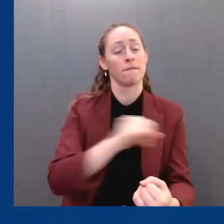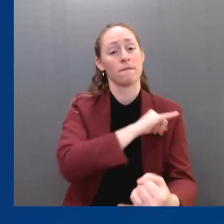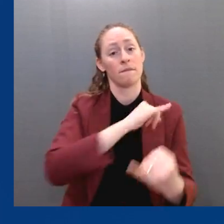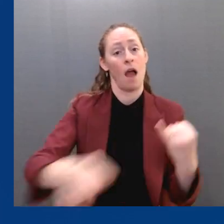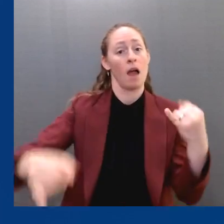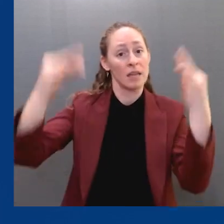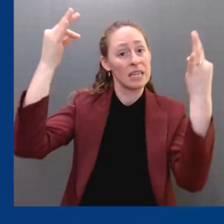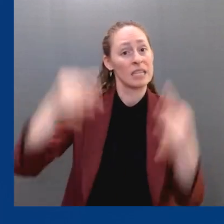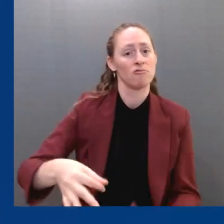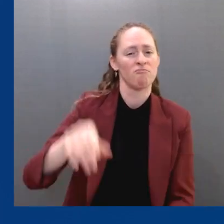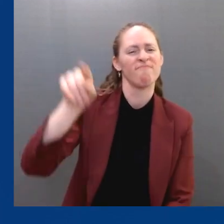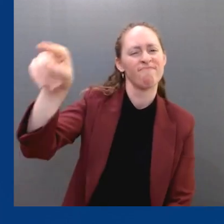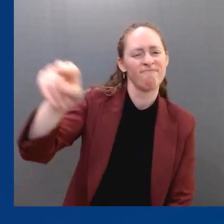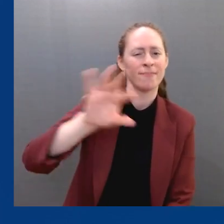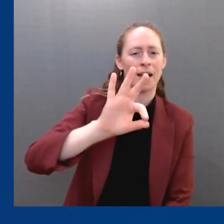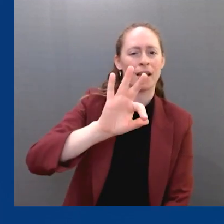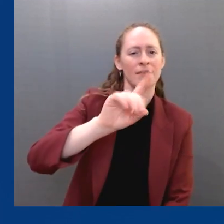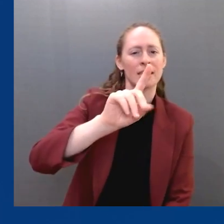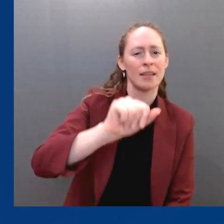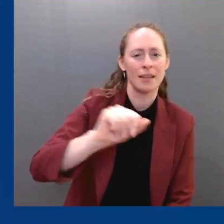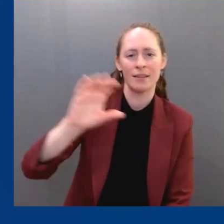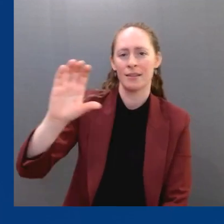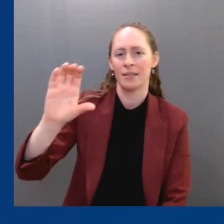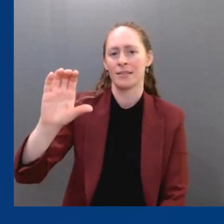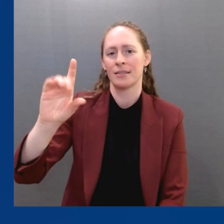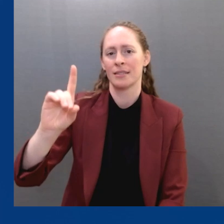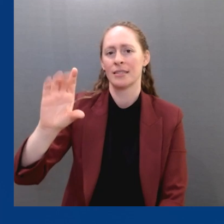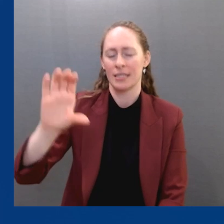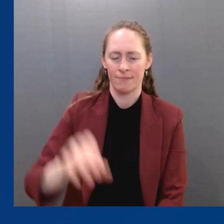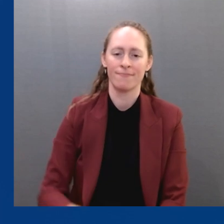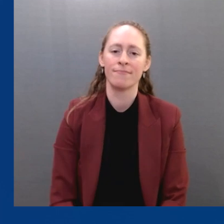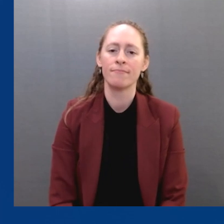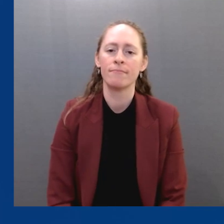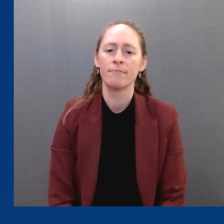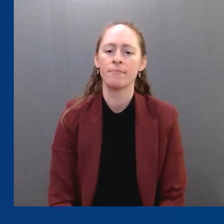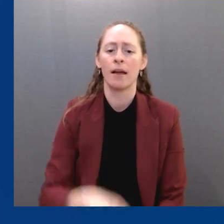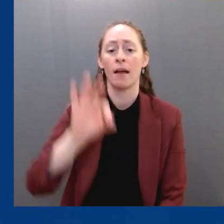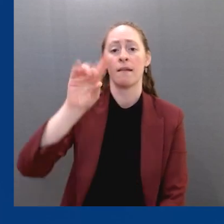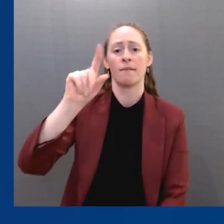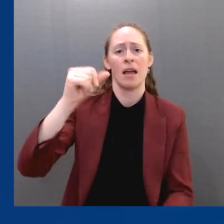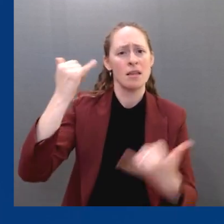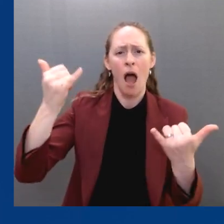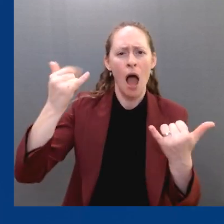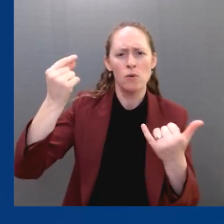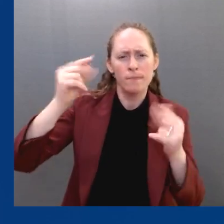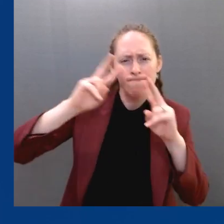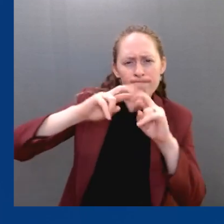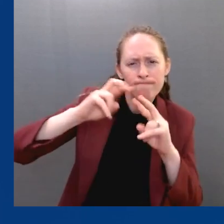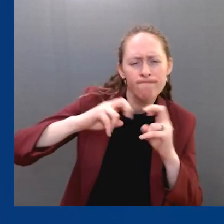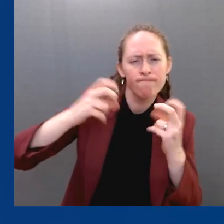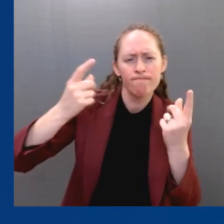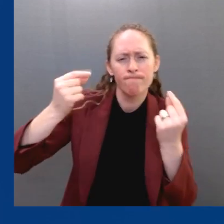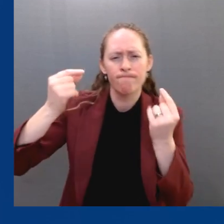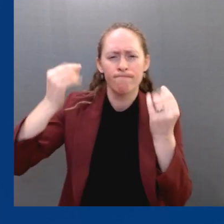And so I know that the FDA is considering this, looking at it, and I know CDC scientists are thinking about this and looking at the data as well.